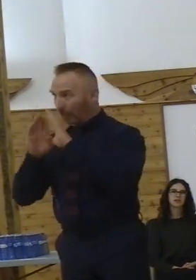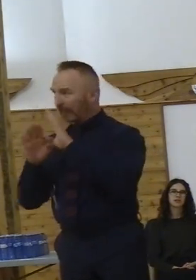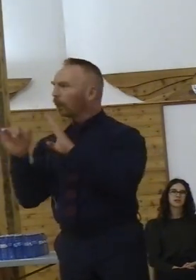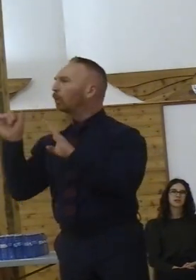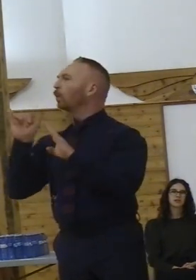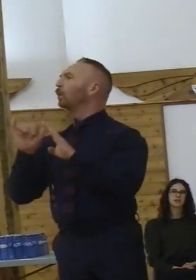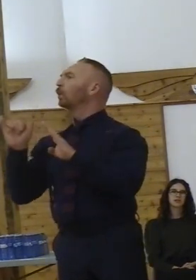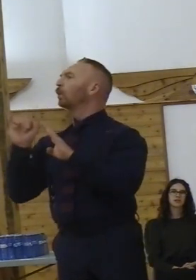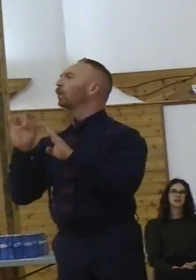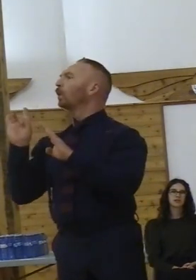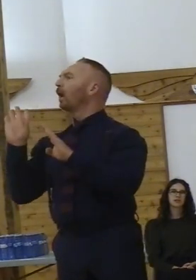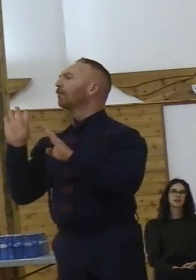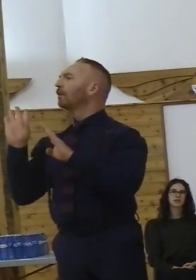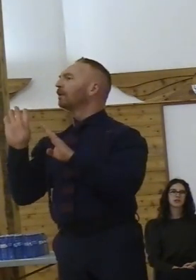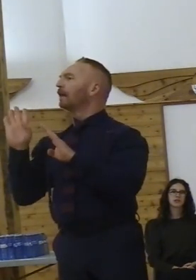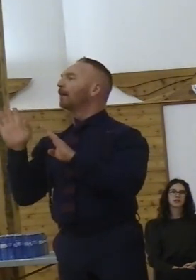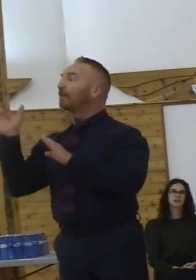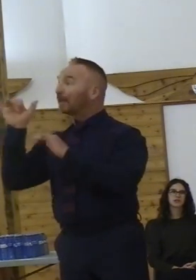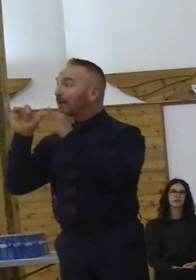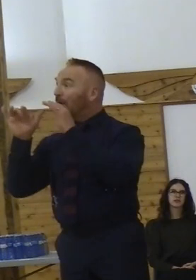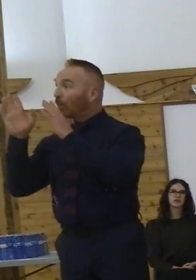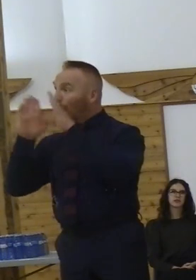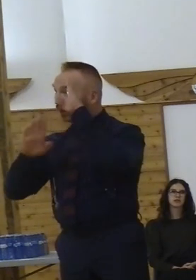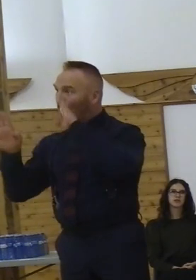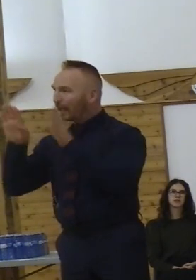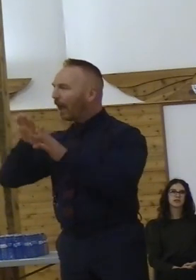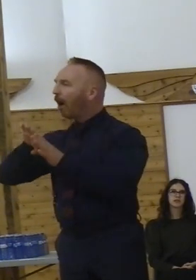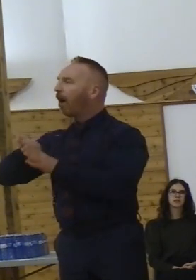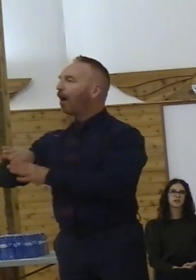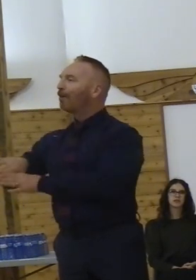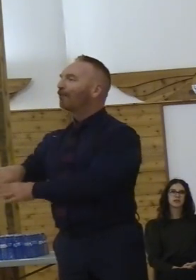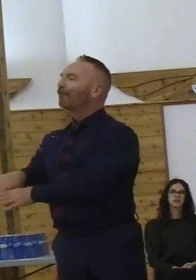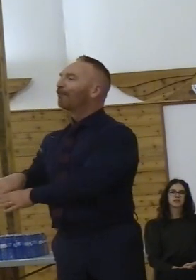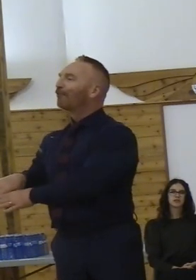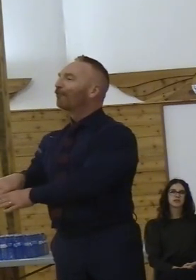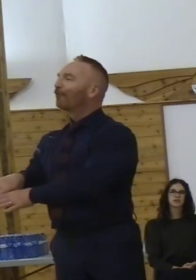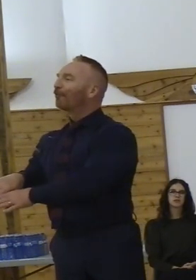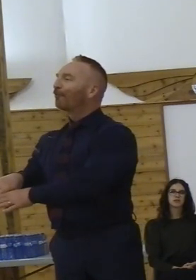And that's just the way that she told us how to.